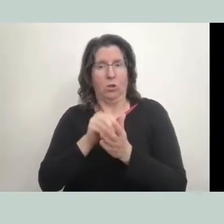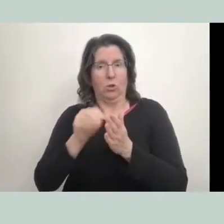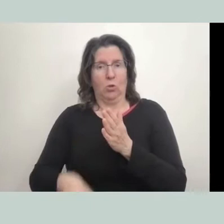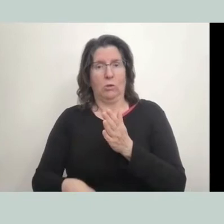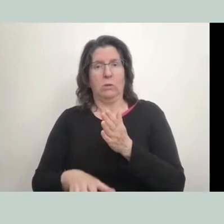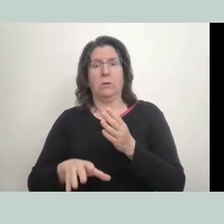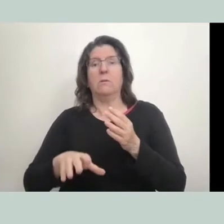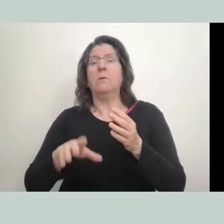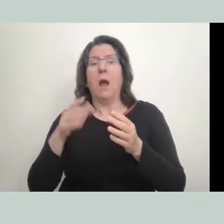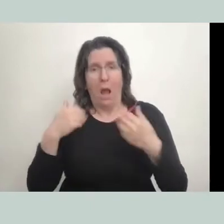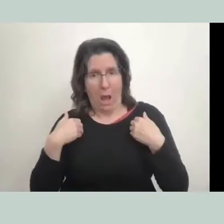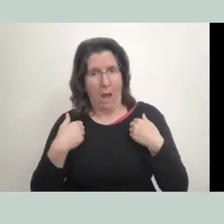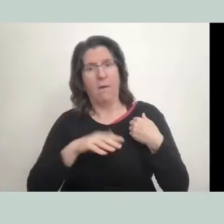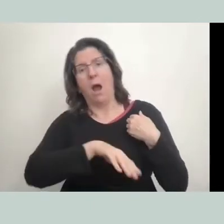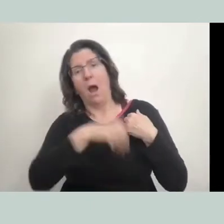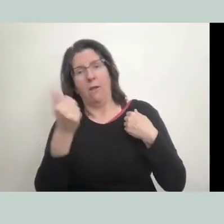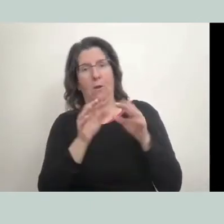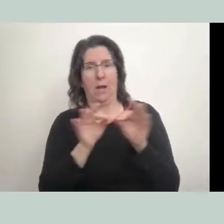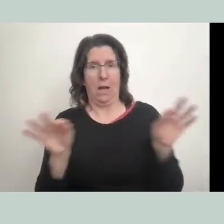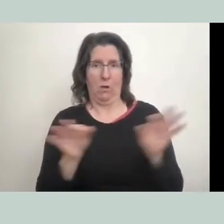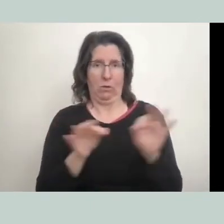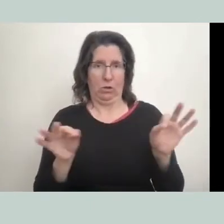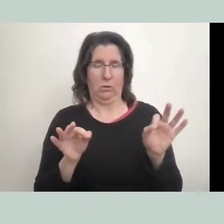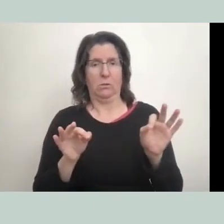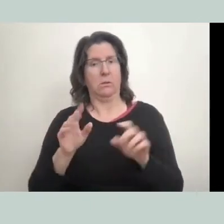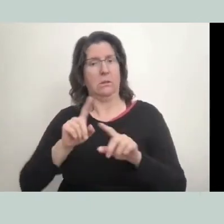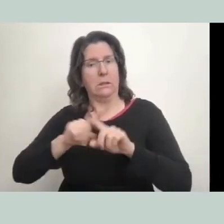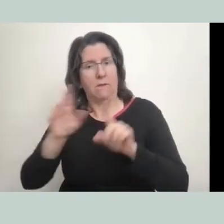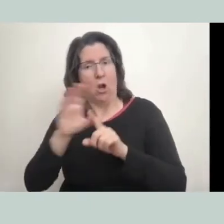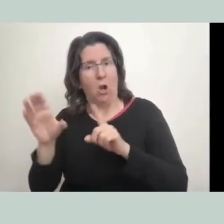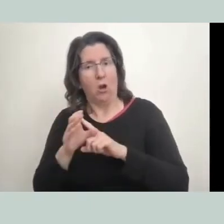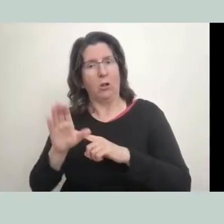It's our responsibility, as teachers, to work with these students